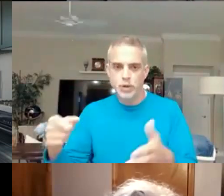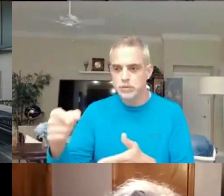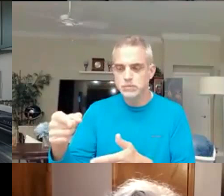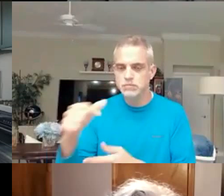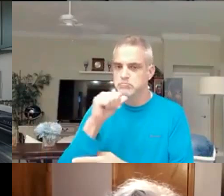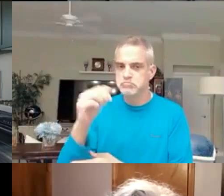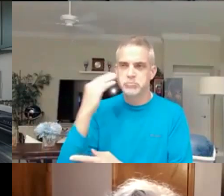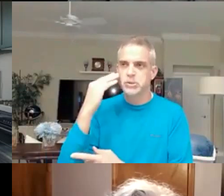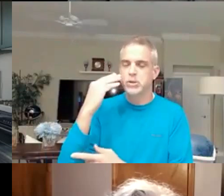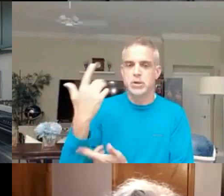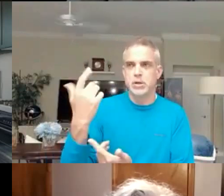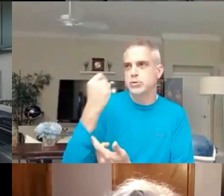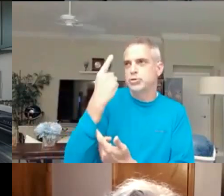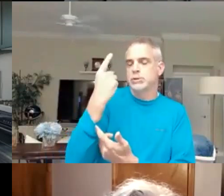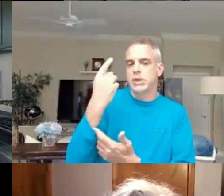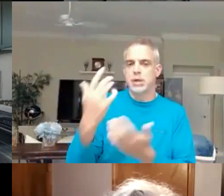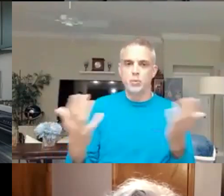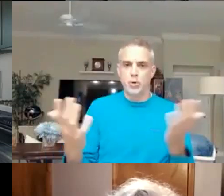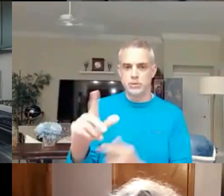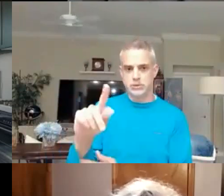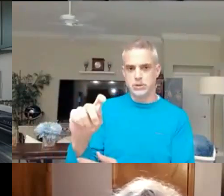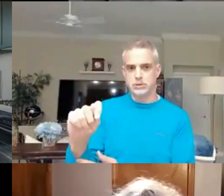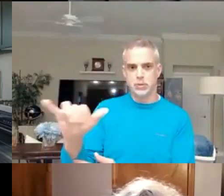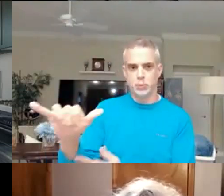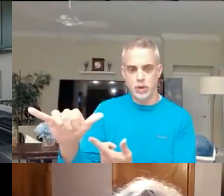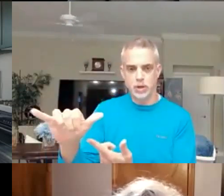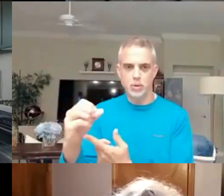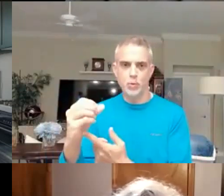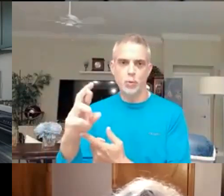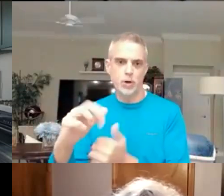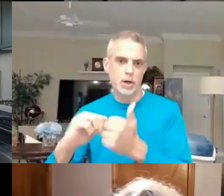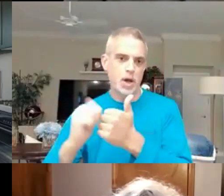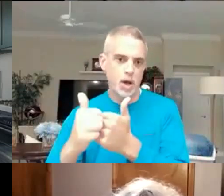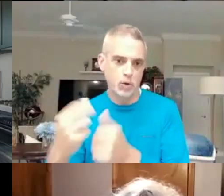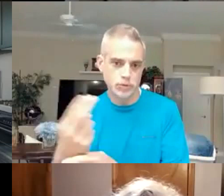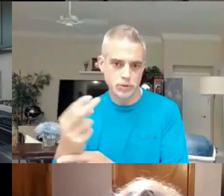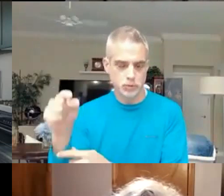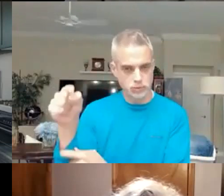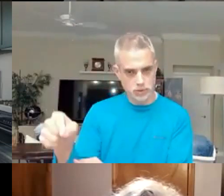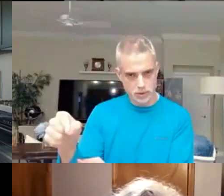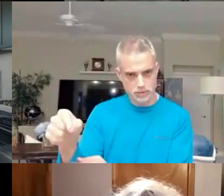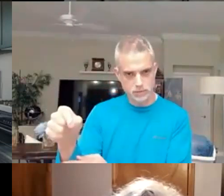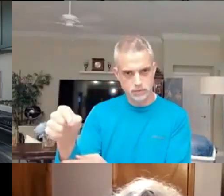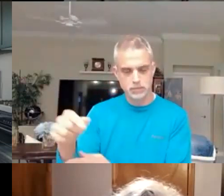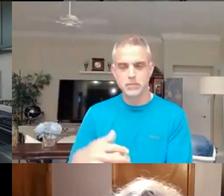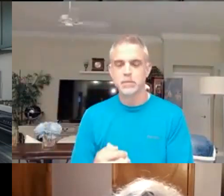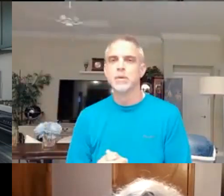most of the time most employers didn't even know how to or what a TTY was, or how to use it, or how it worked.